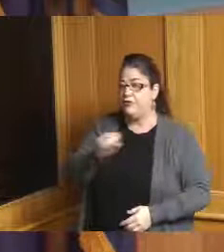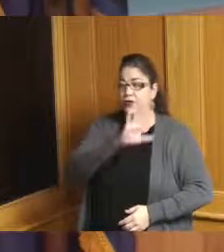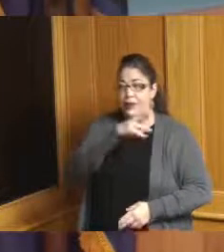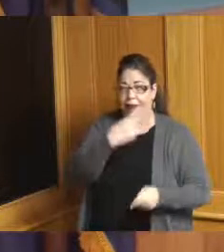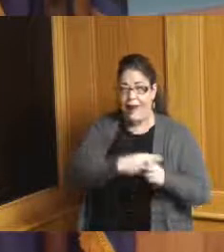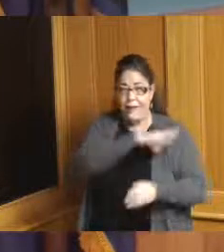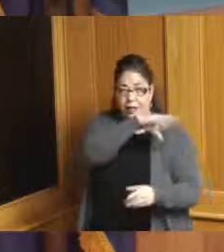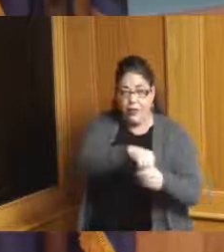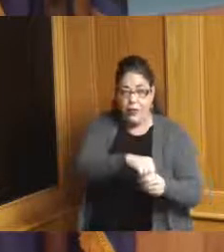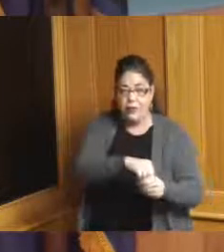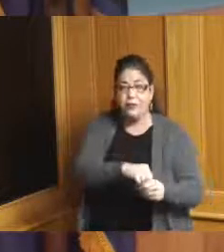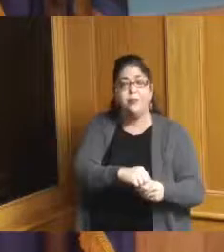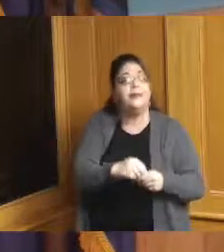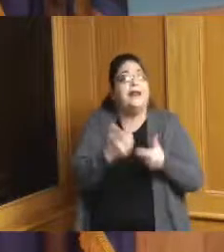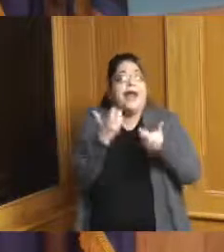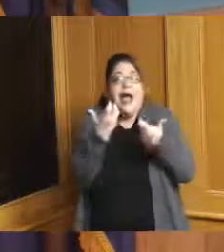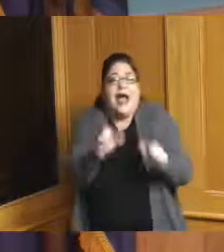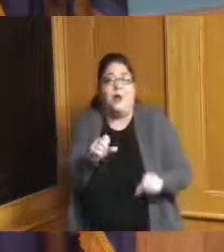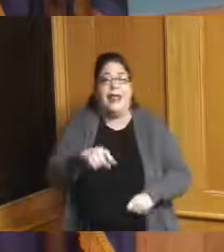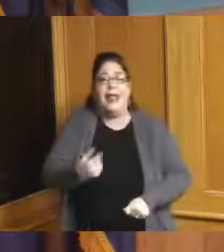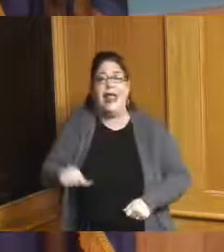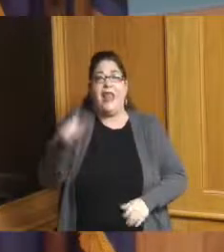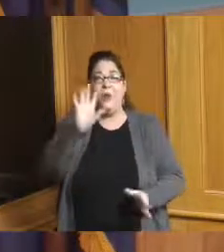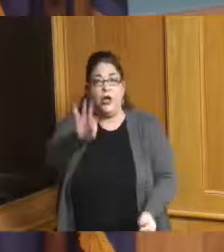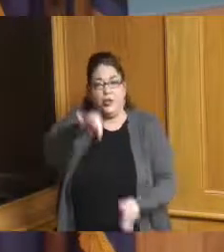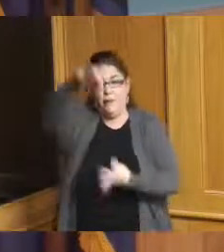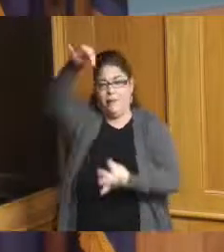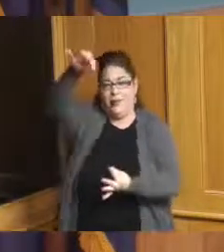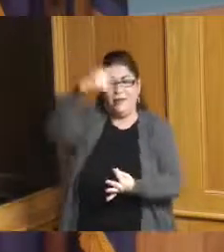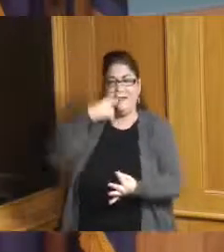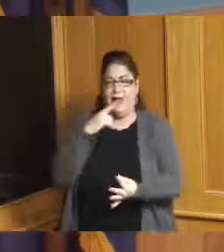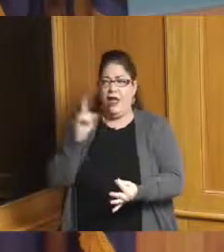but I don't want anybody to pick up a resolution and feel like Commissioner Reece but where was